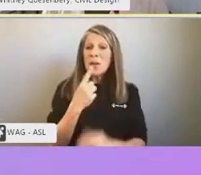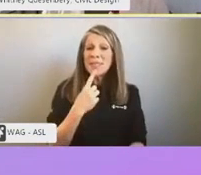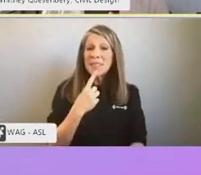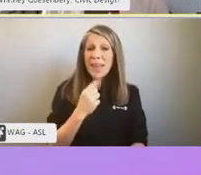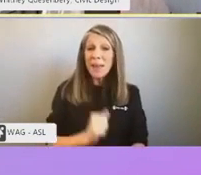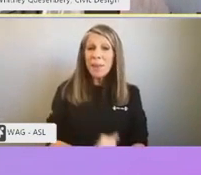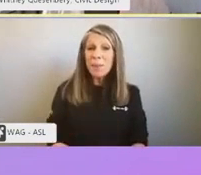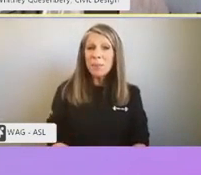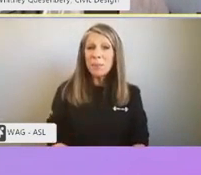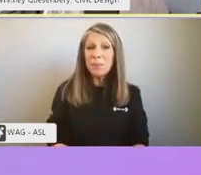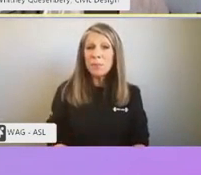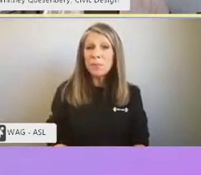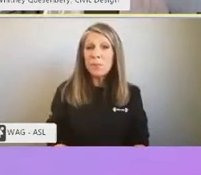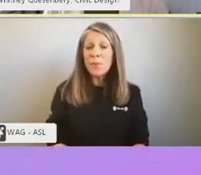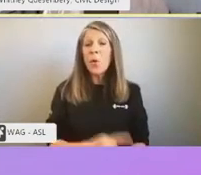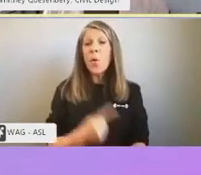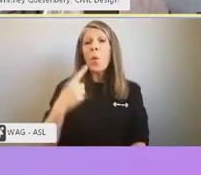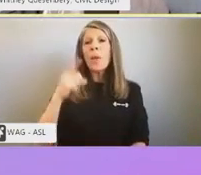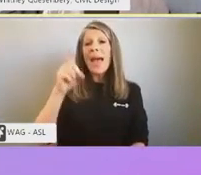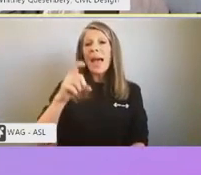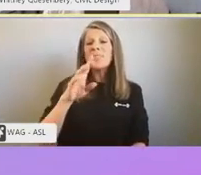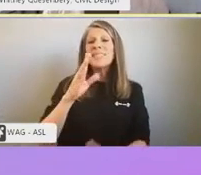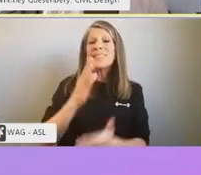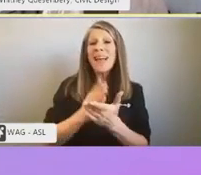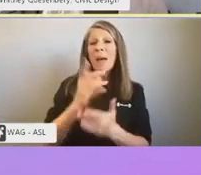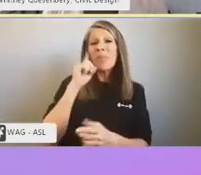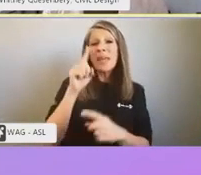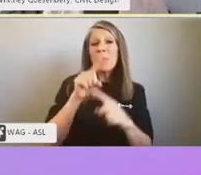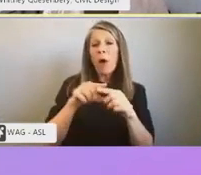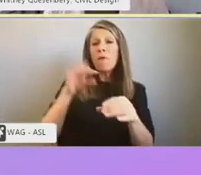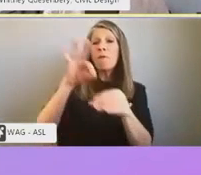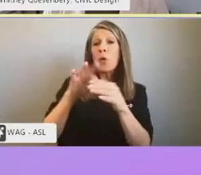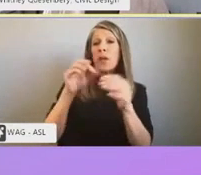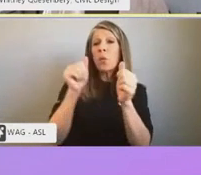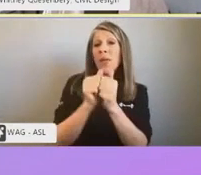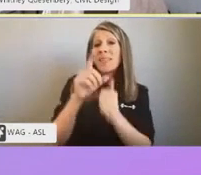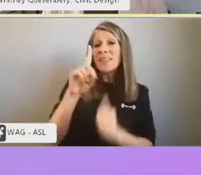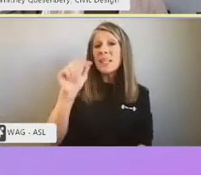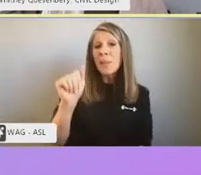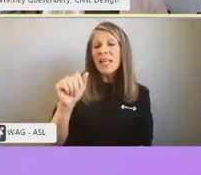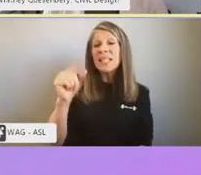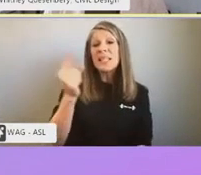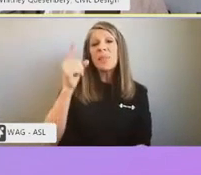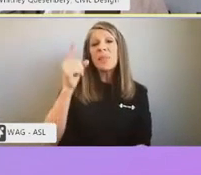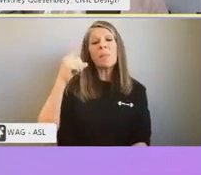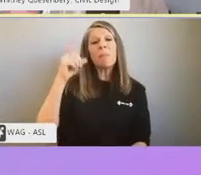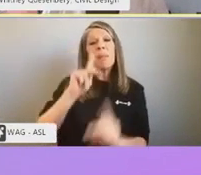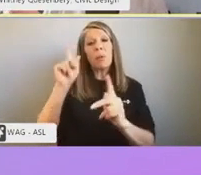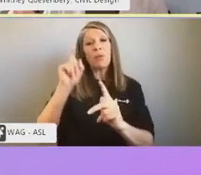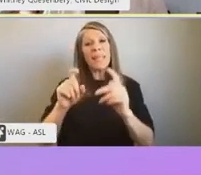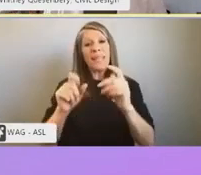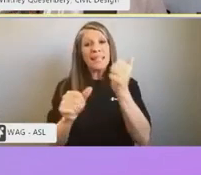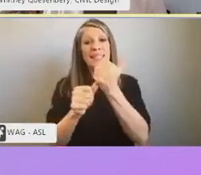disabilities. And would this help curb the turnout gap. To close, I just want to say that